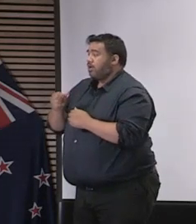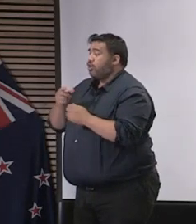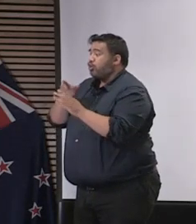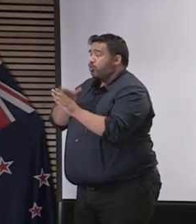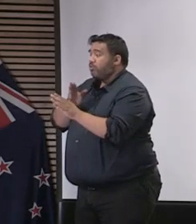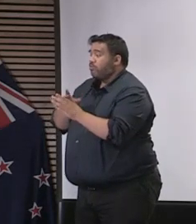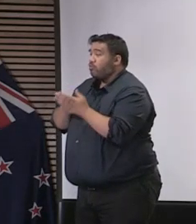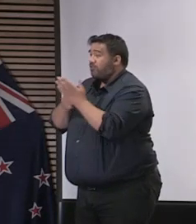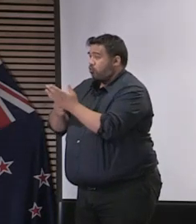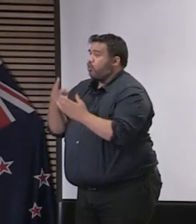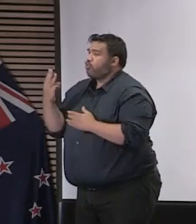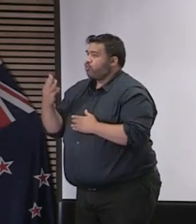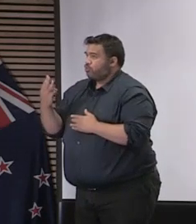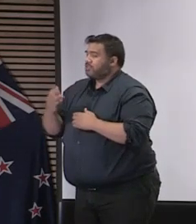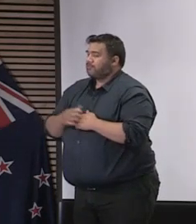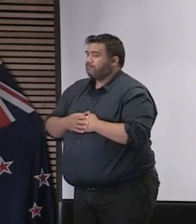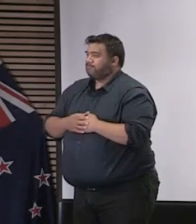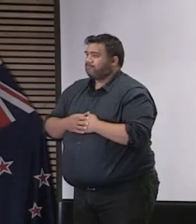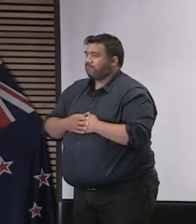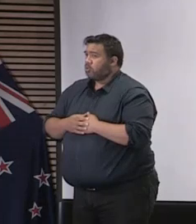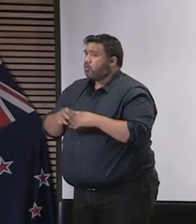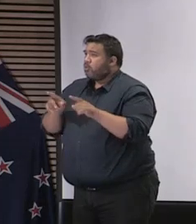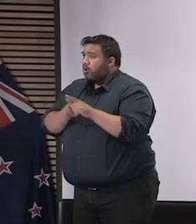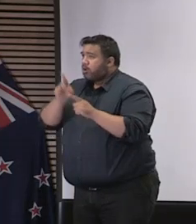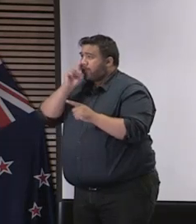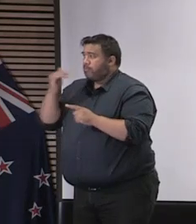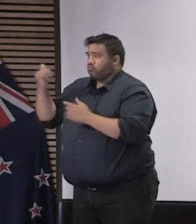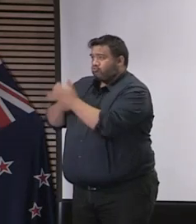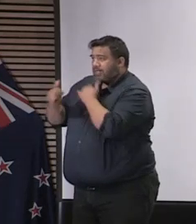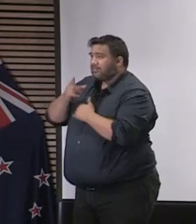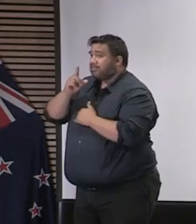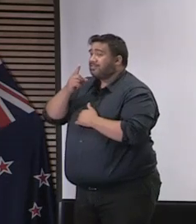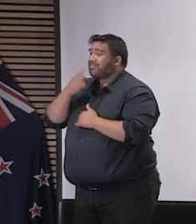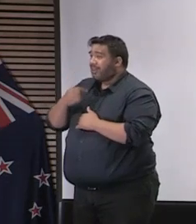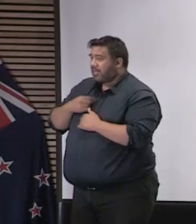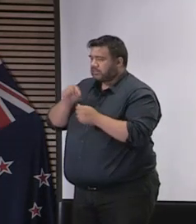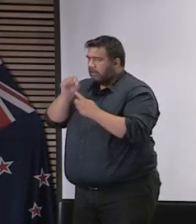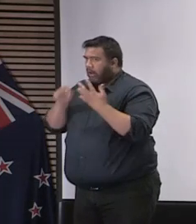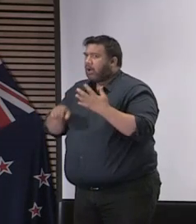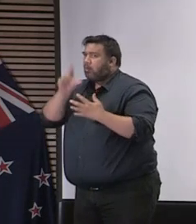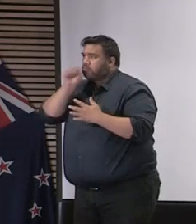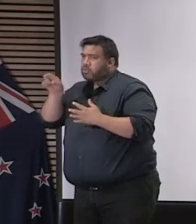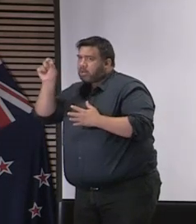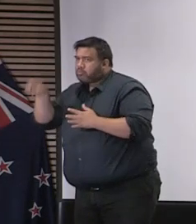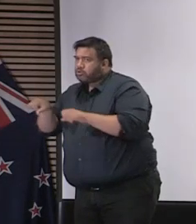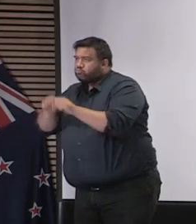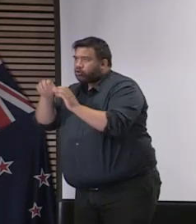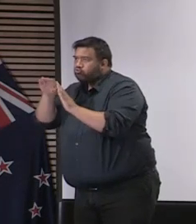prosecutions, 309 warnings and 13 youth referrals. Question are continuing to receive a huge number of reports of